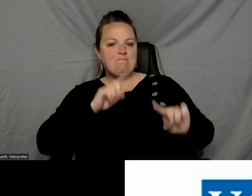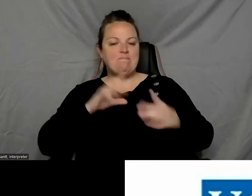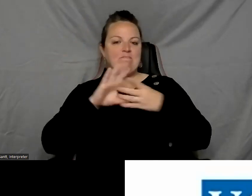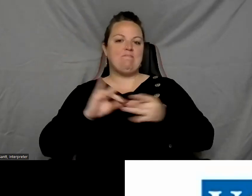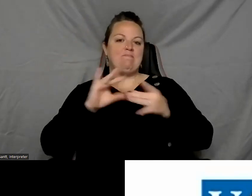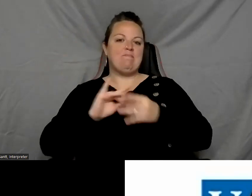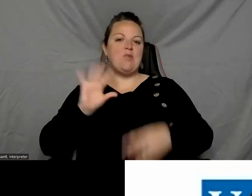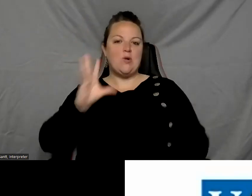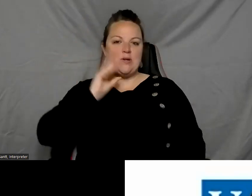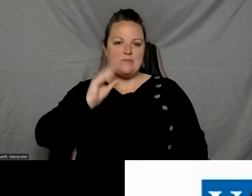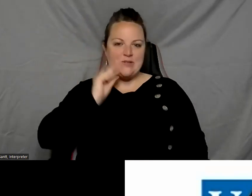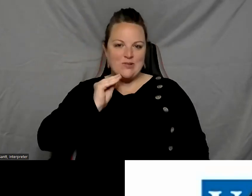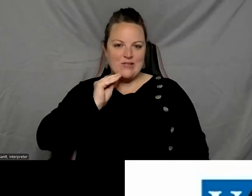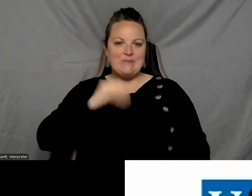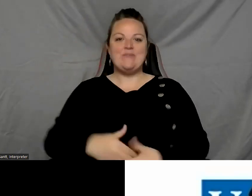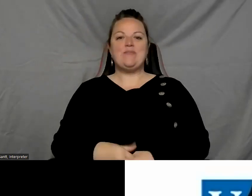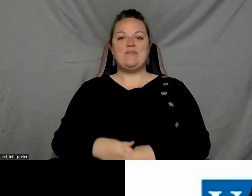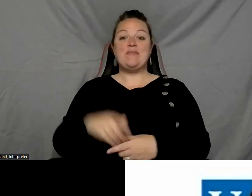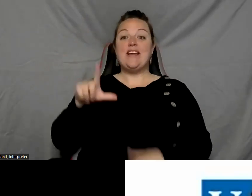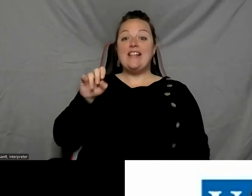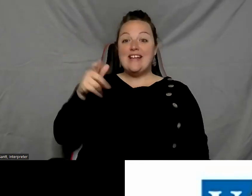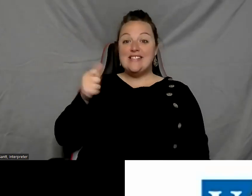with these questions. Would you like to say hi?